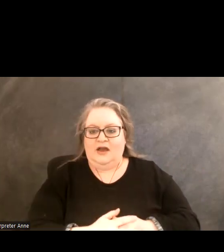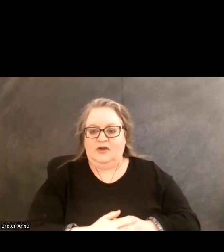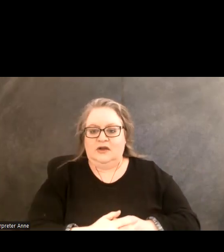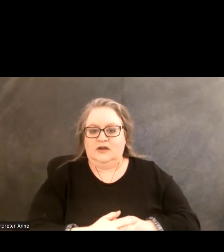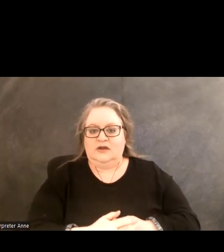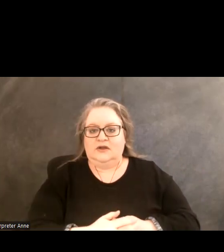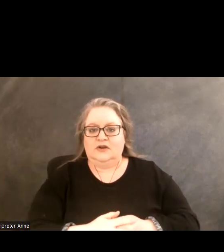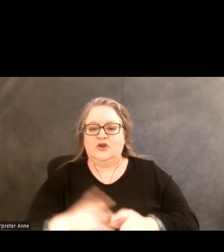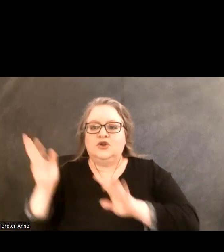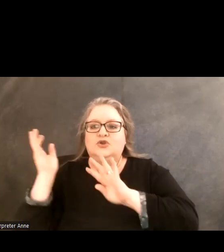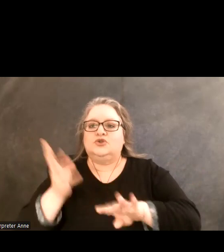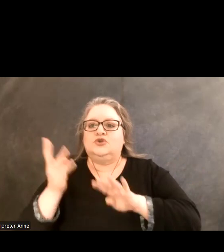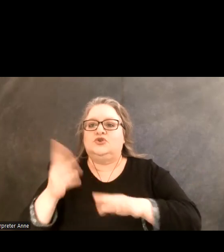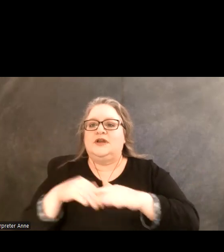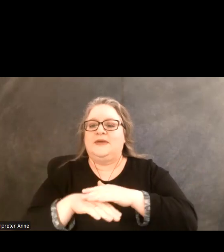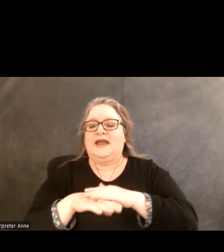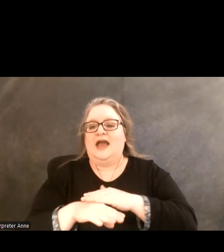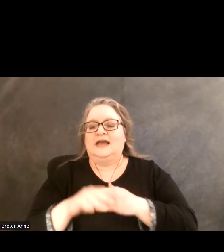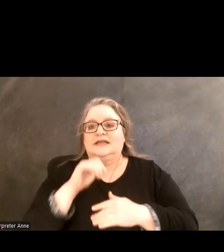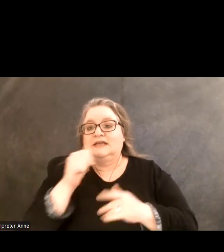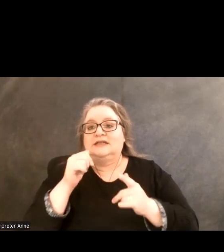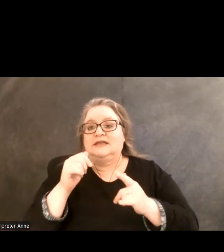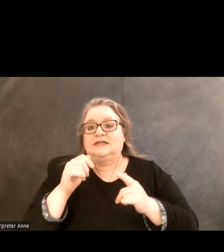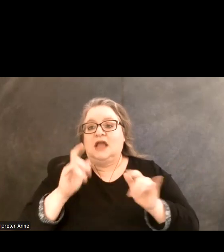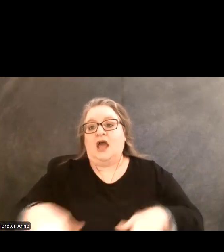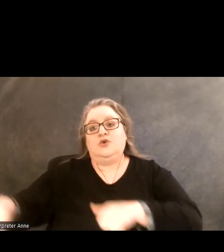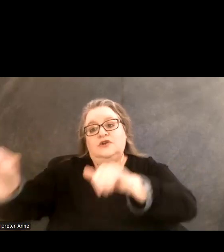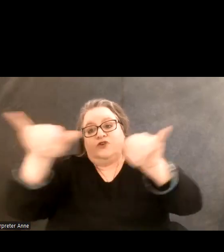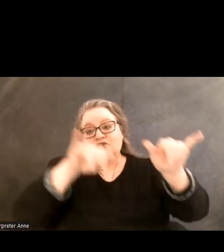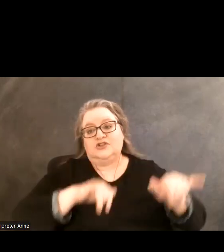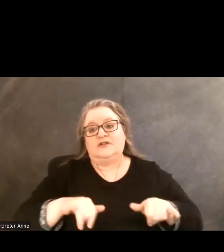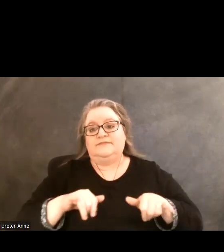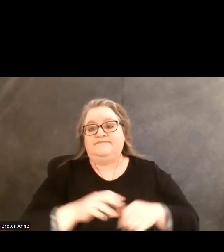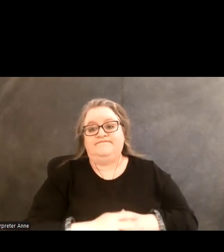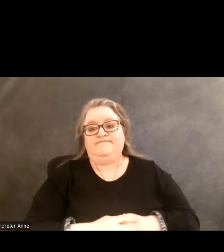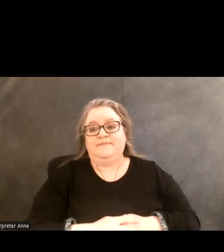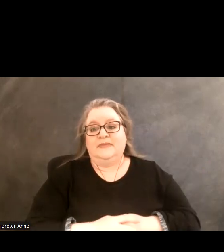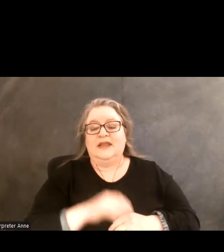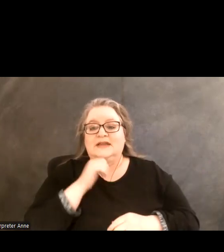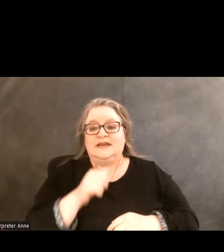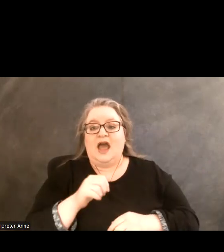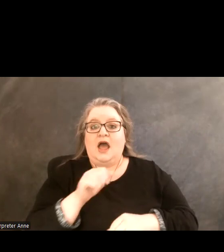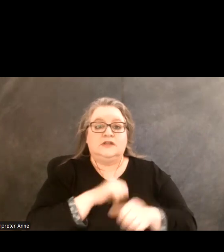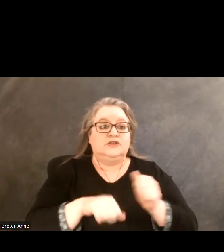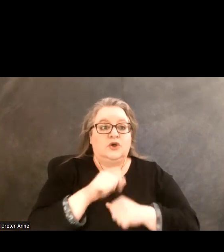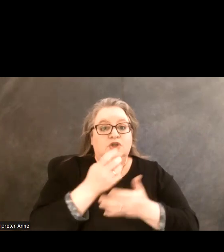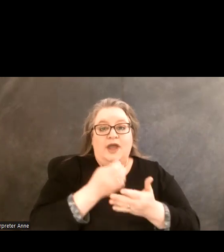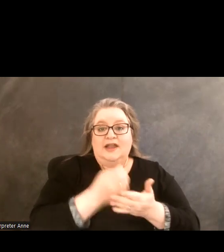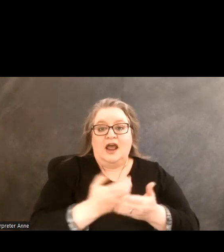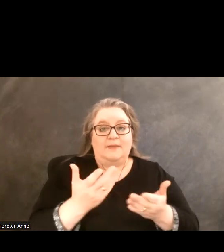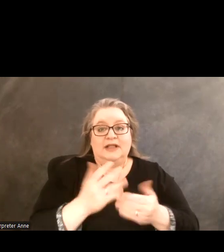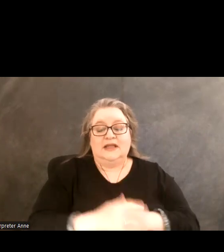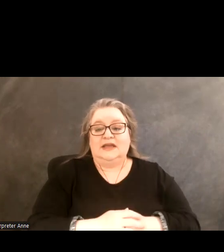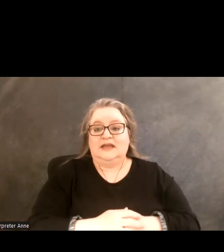access is not universal, not socioeconomically and not as